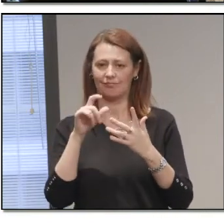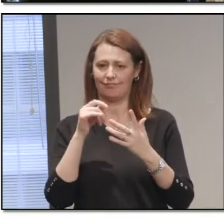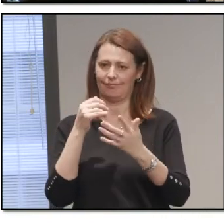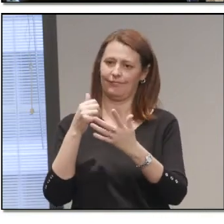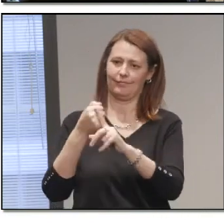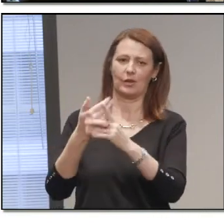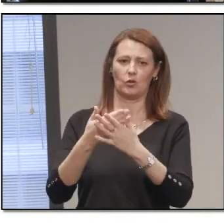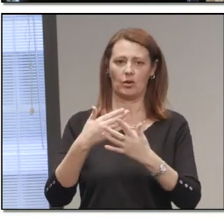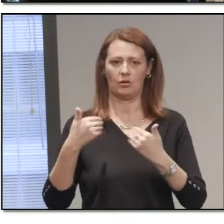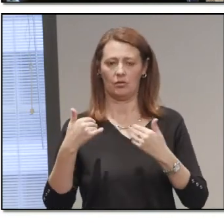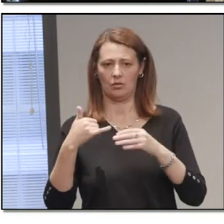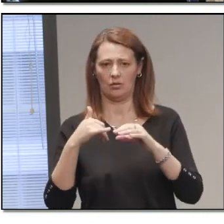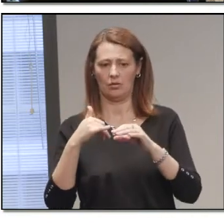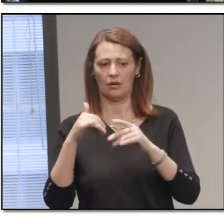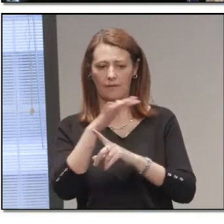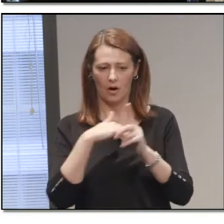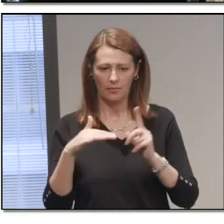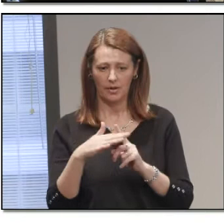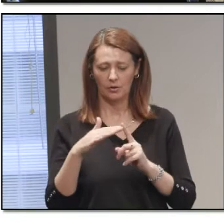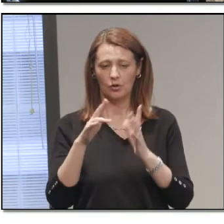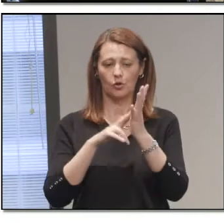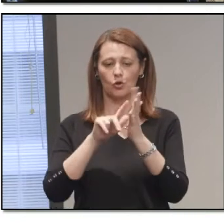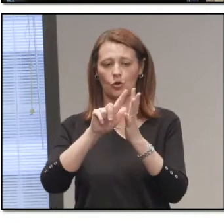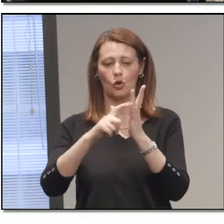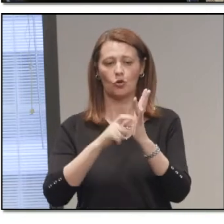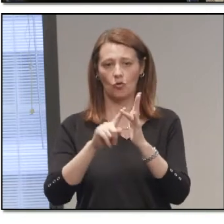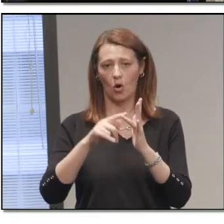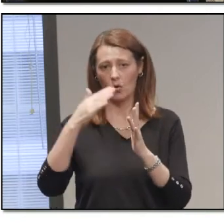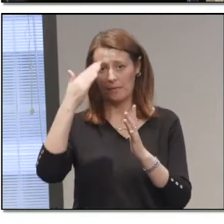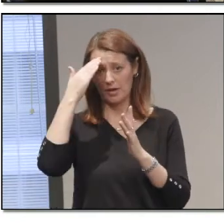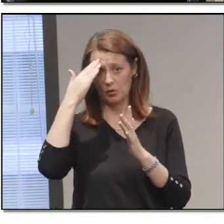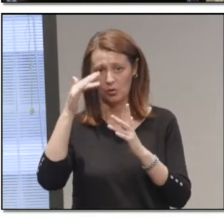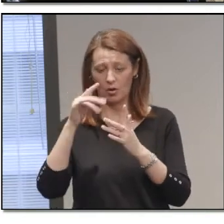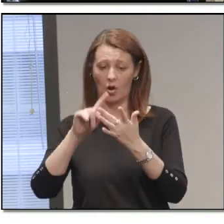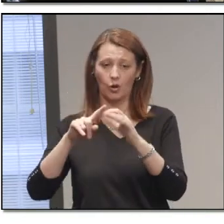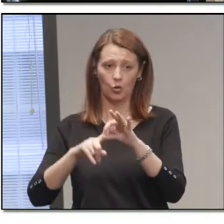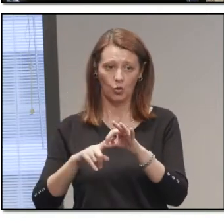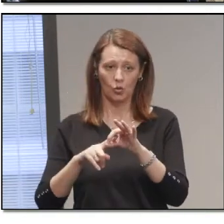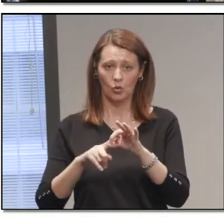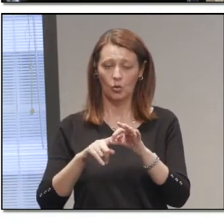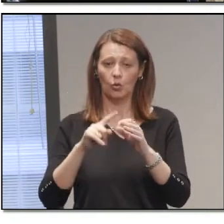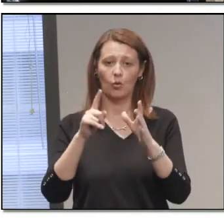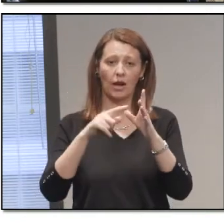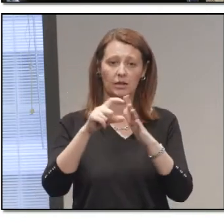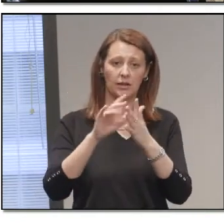from a neurodevelopmental point of view, IQ, attention deficit hyperactivity disorder,